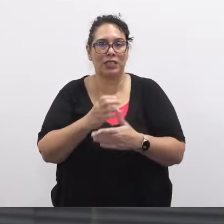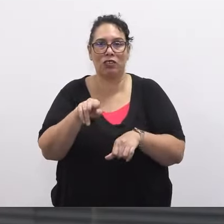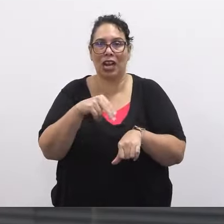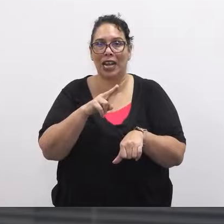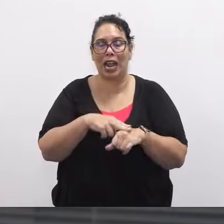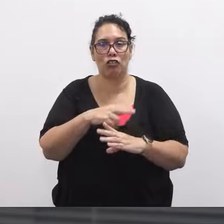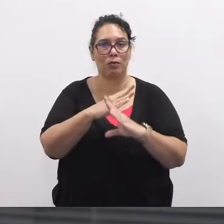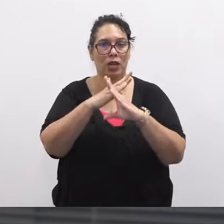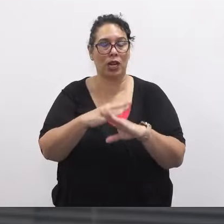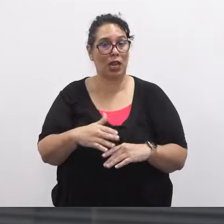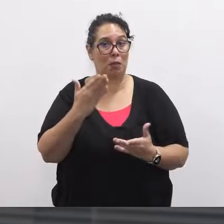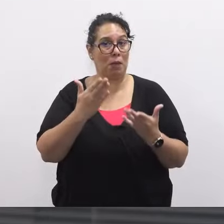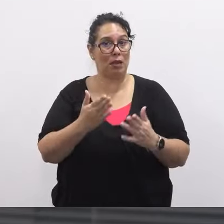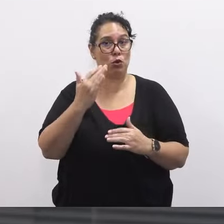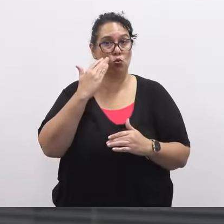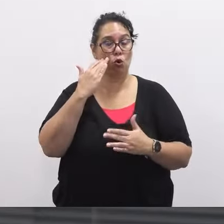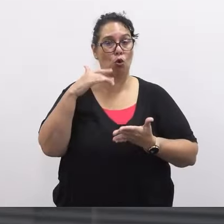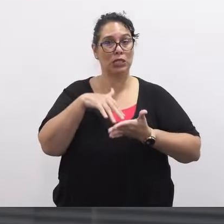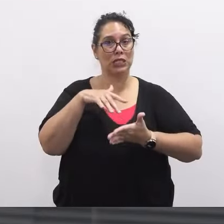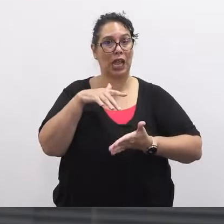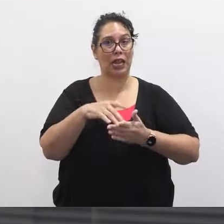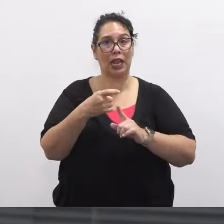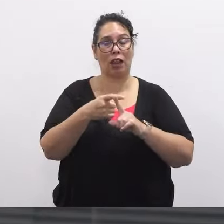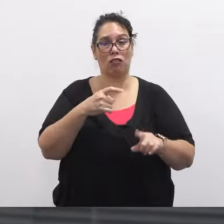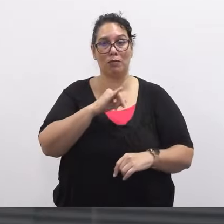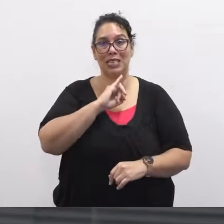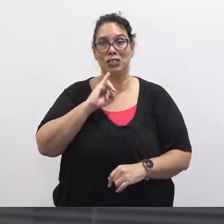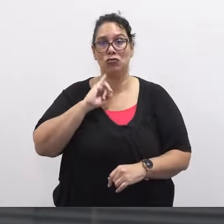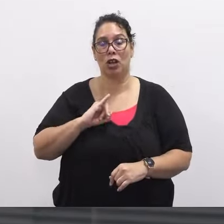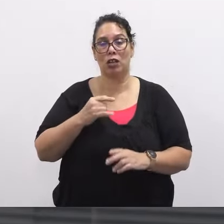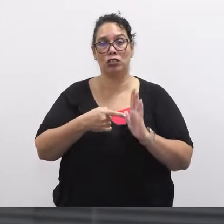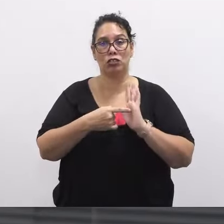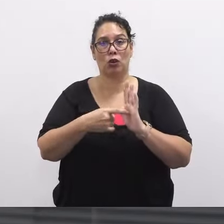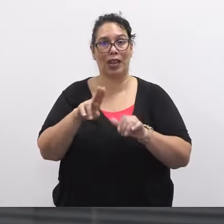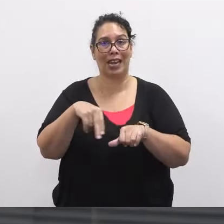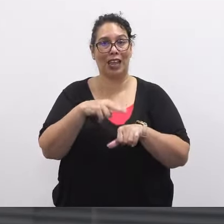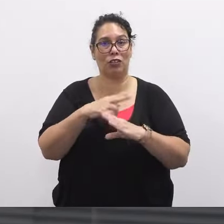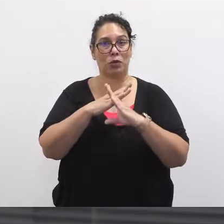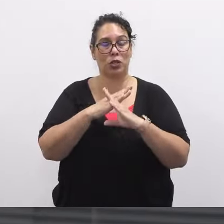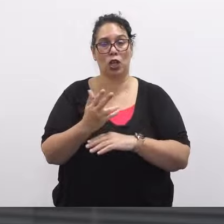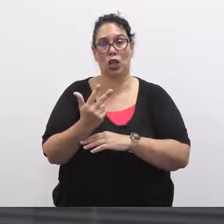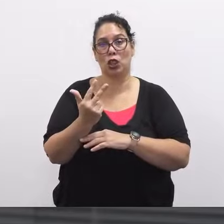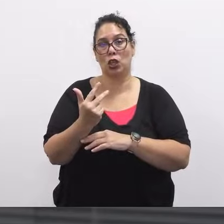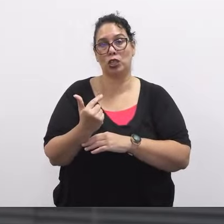You may be familiar with a study out of Israel showing that natural immunity is 13 times more effective